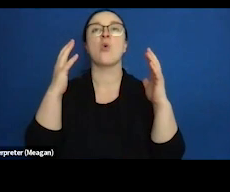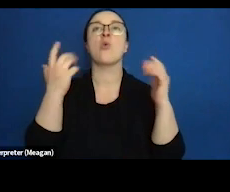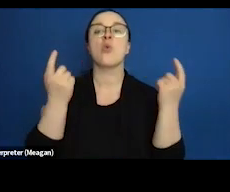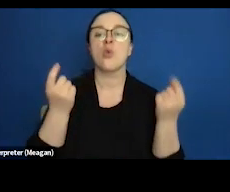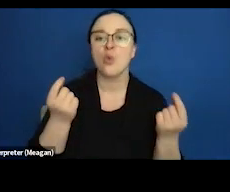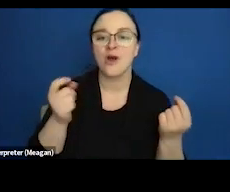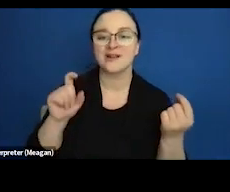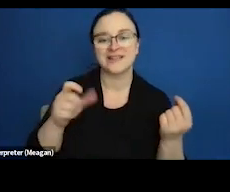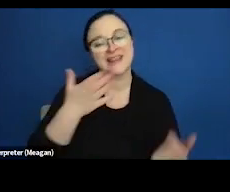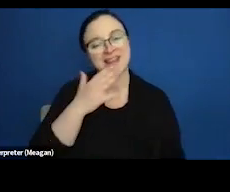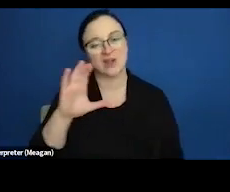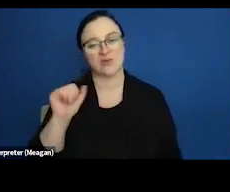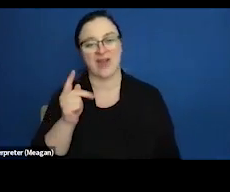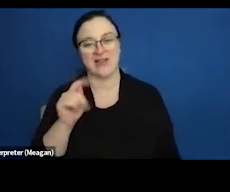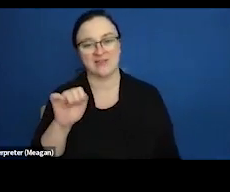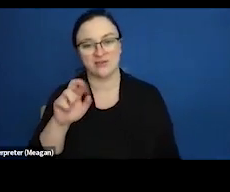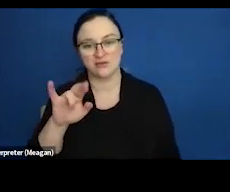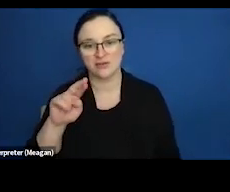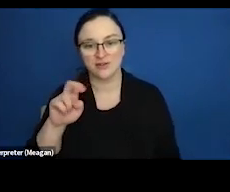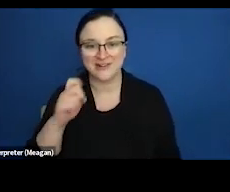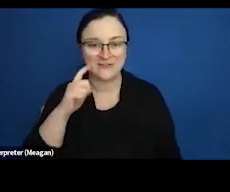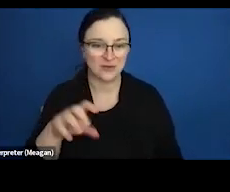Thank you, Catherine, for participating in that.